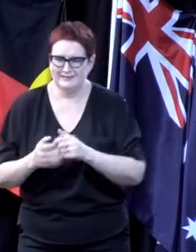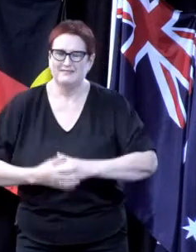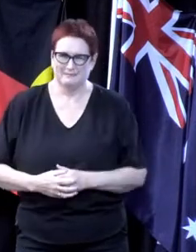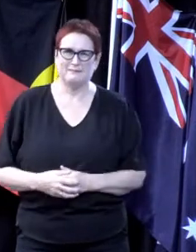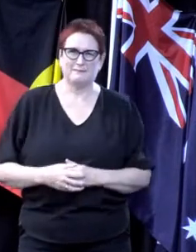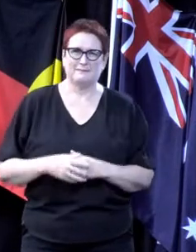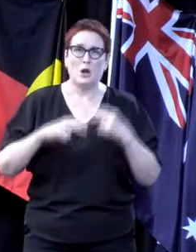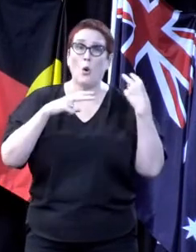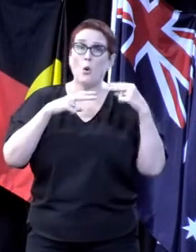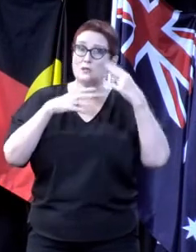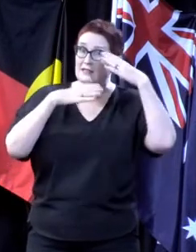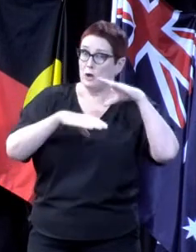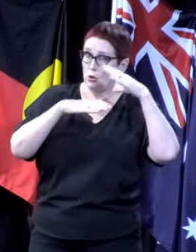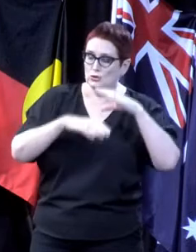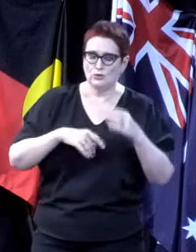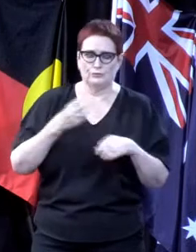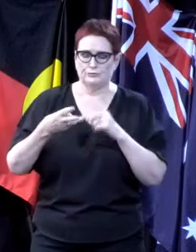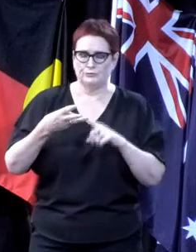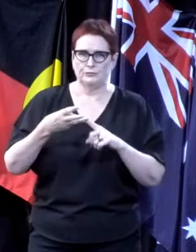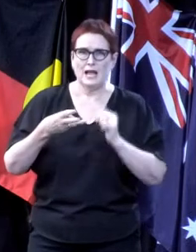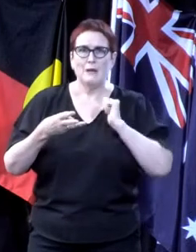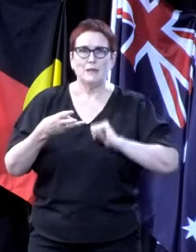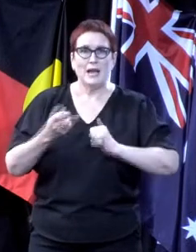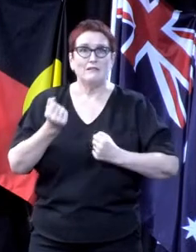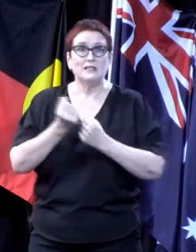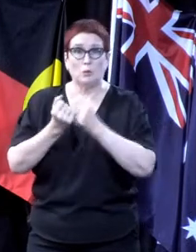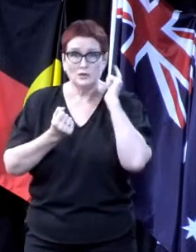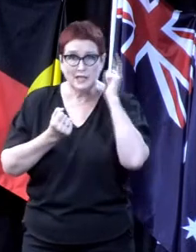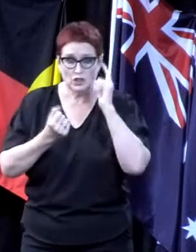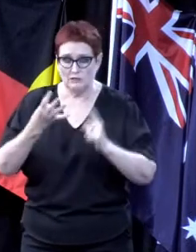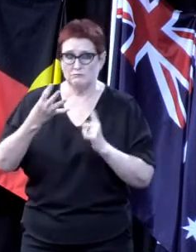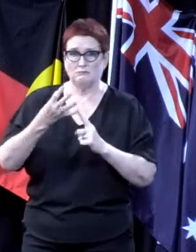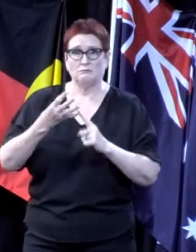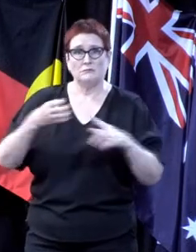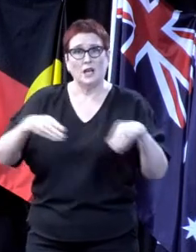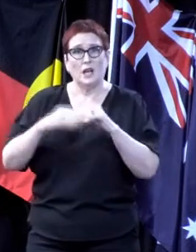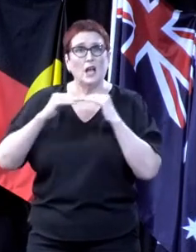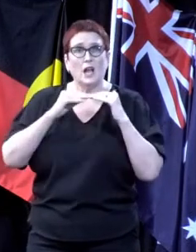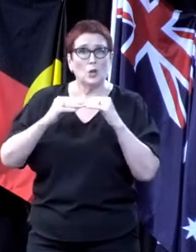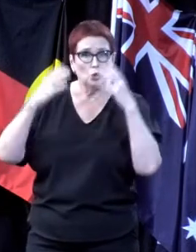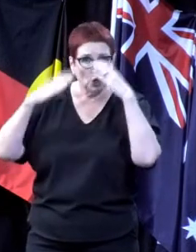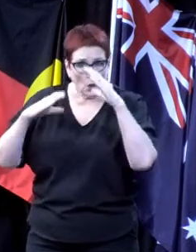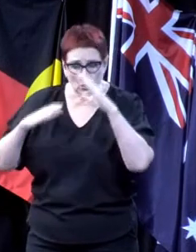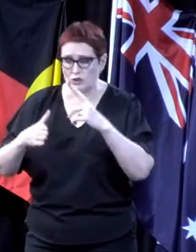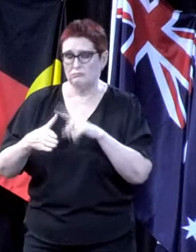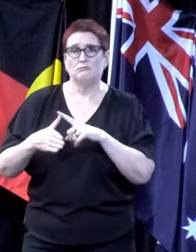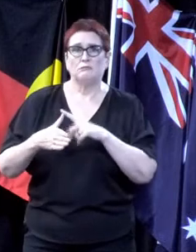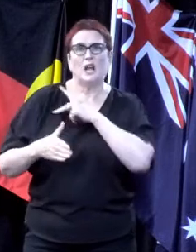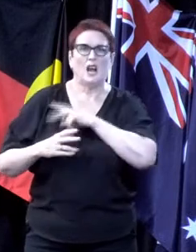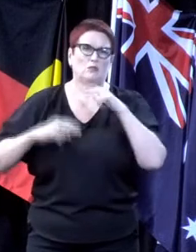autism coaches, behavior support teachers, inclusion coaches, professional development, to name a few.